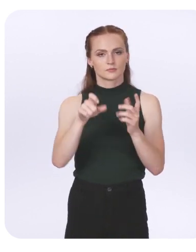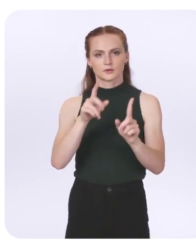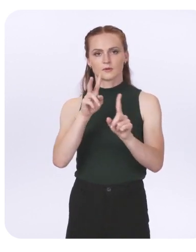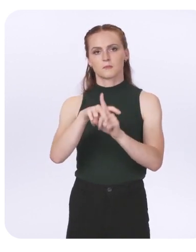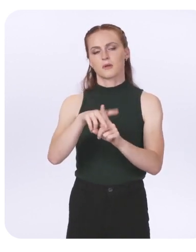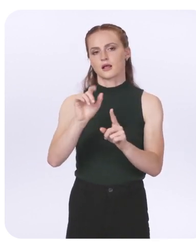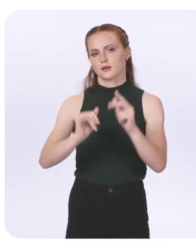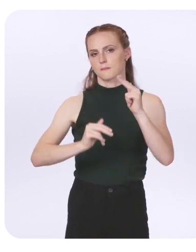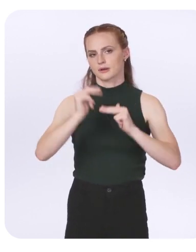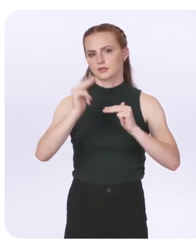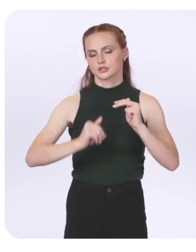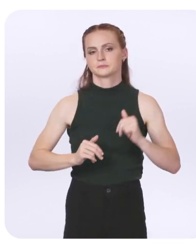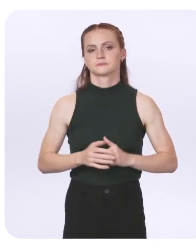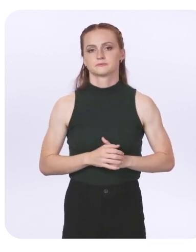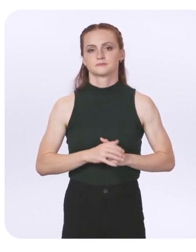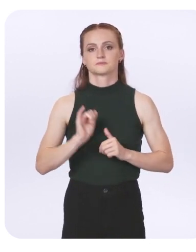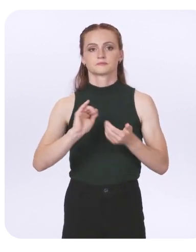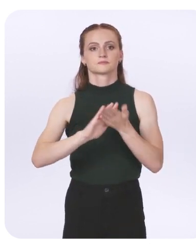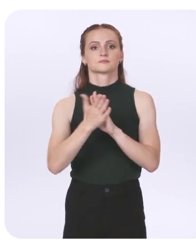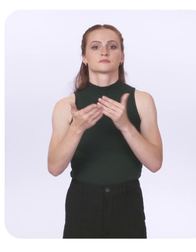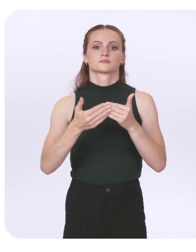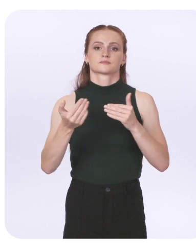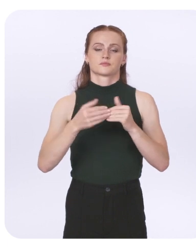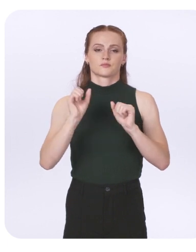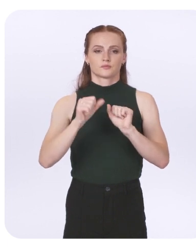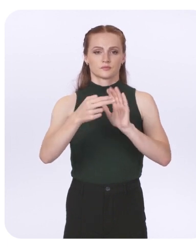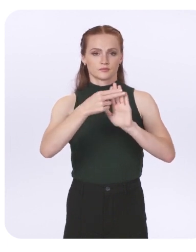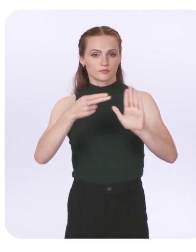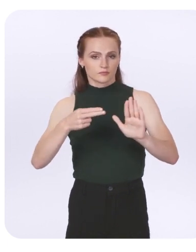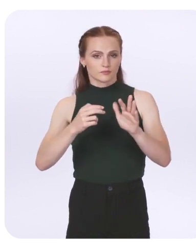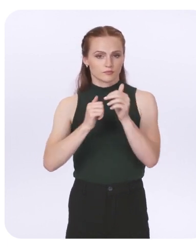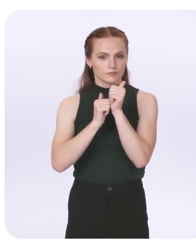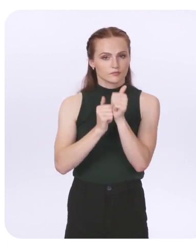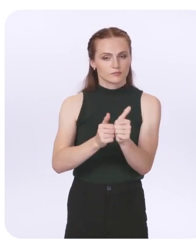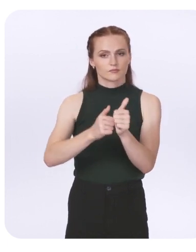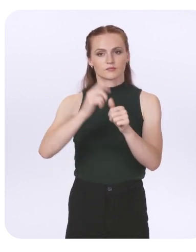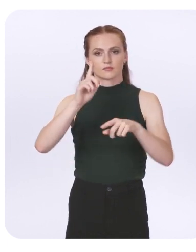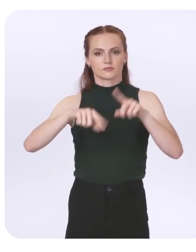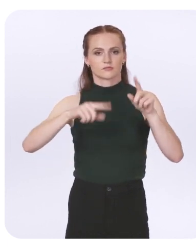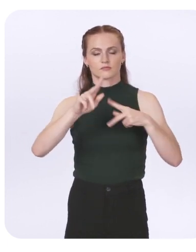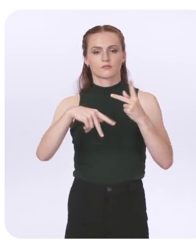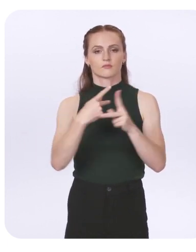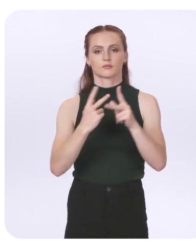This makes it easier to define and keep track of different builds we need to make.